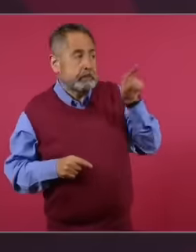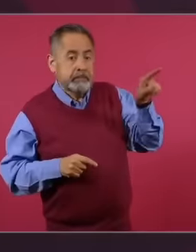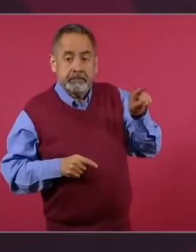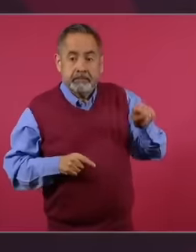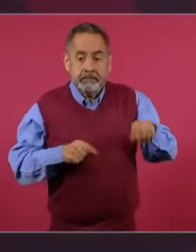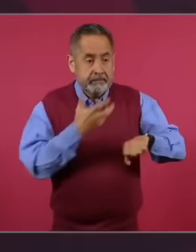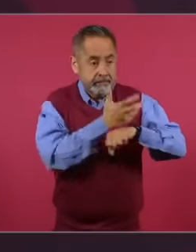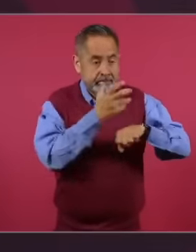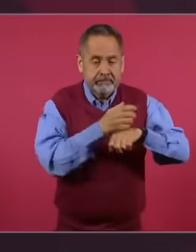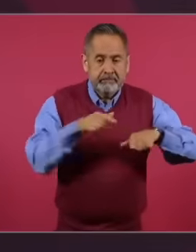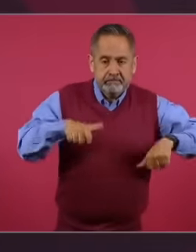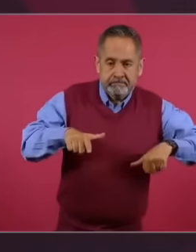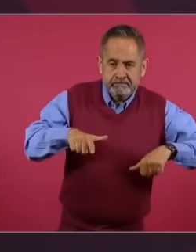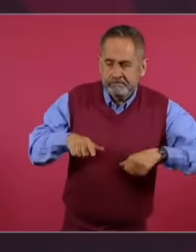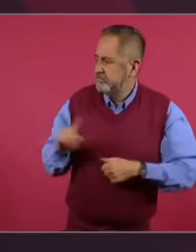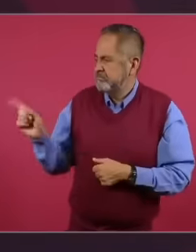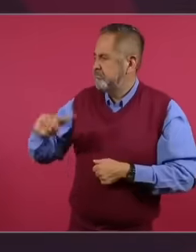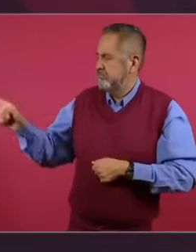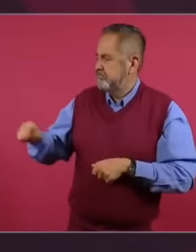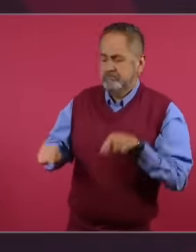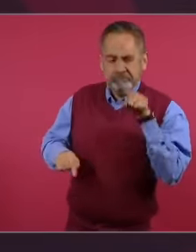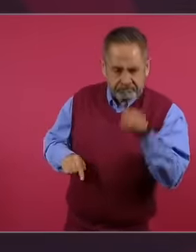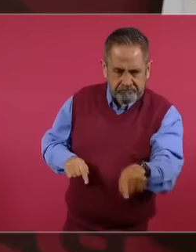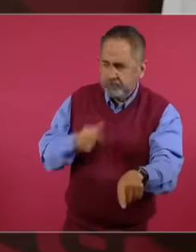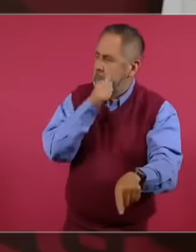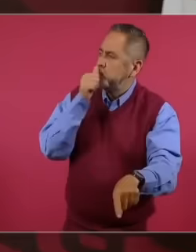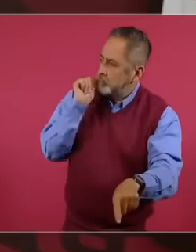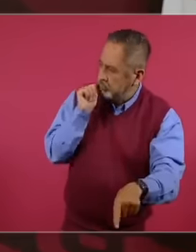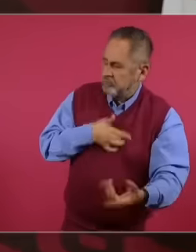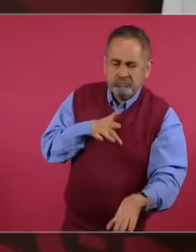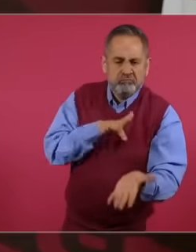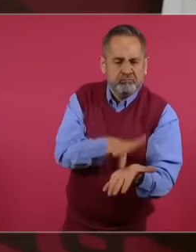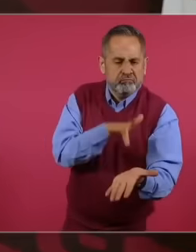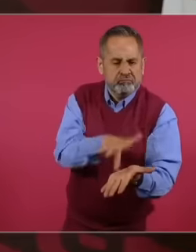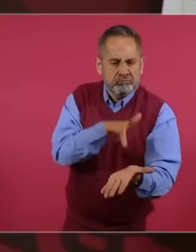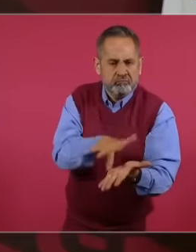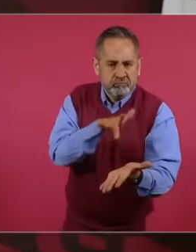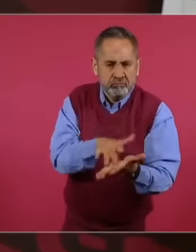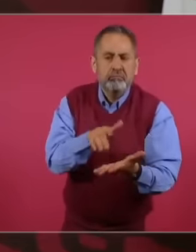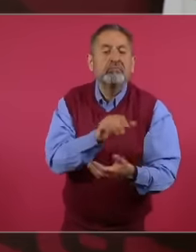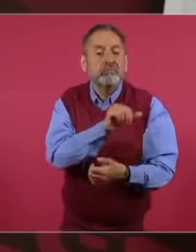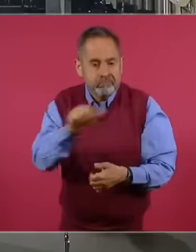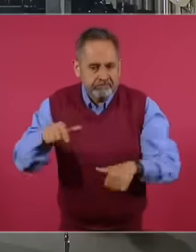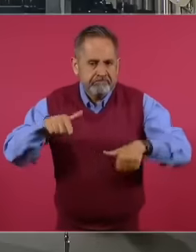supported President Juárez But that was said before